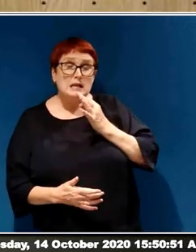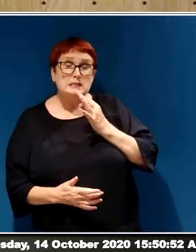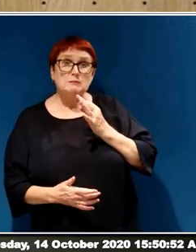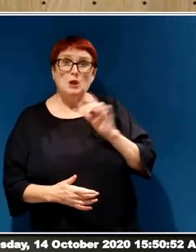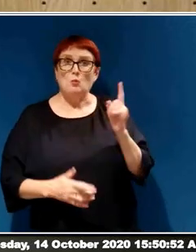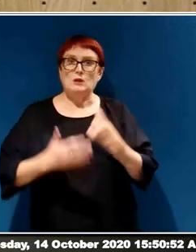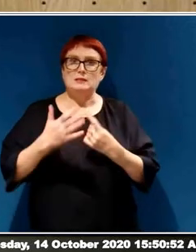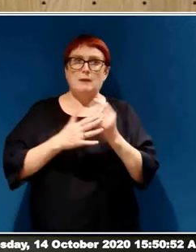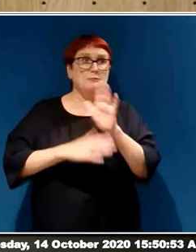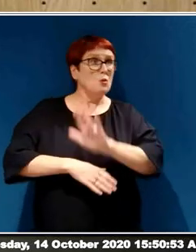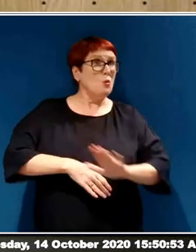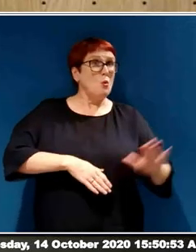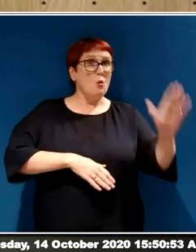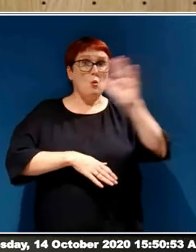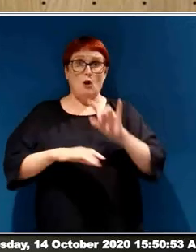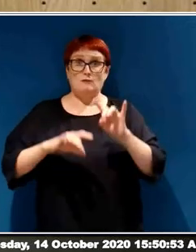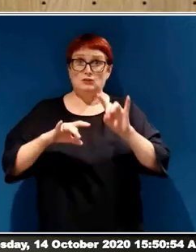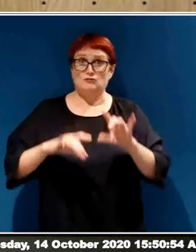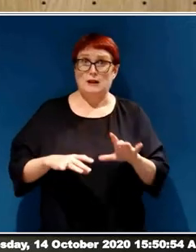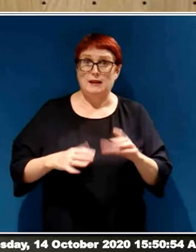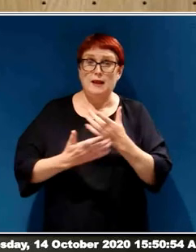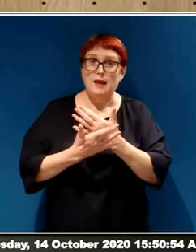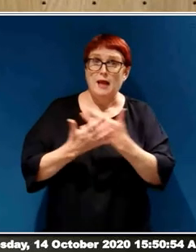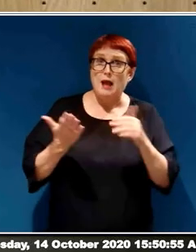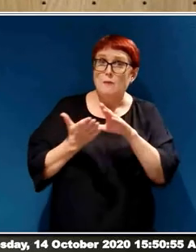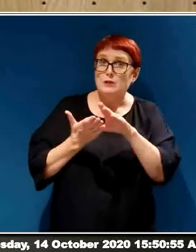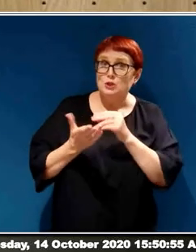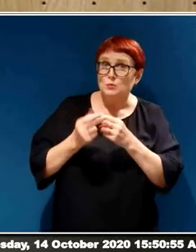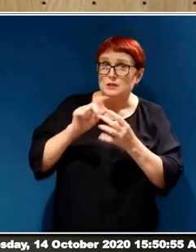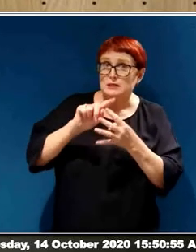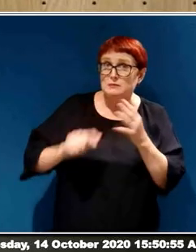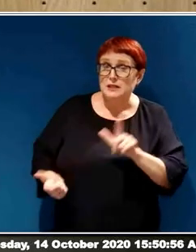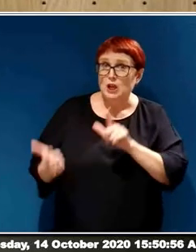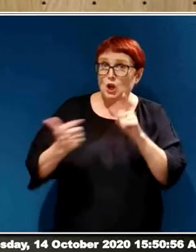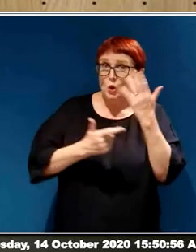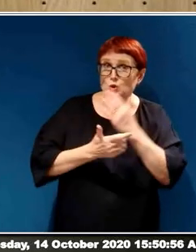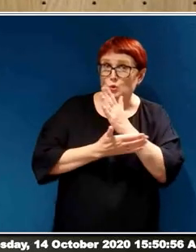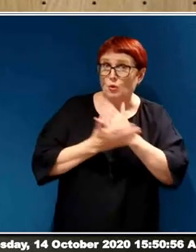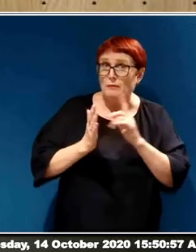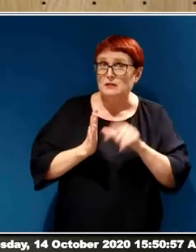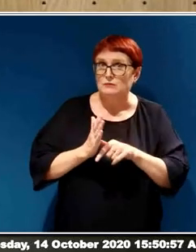students with disability, it's very difficult to give you a definitive answer.